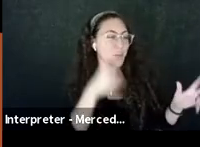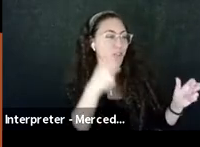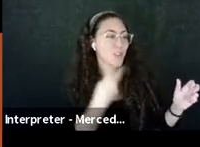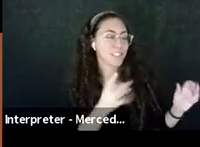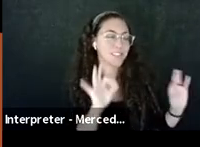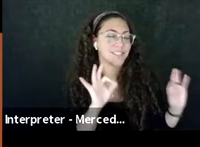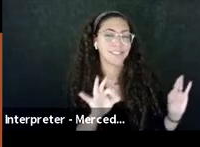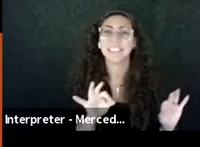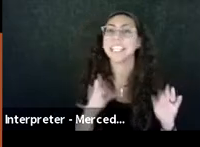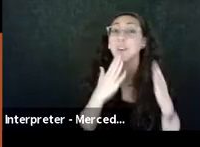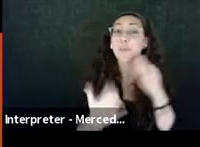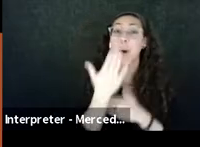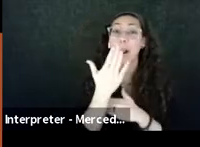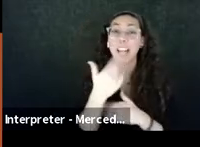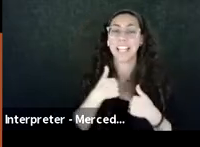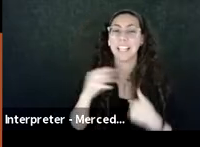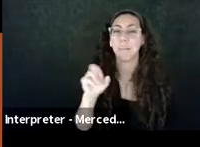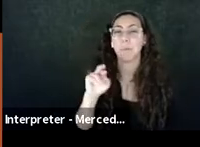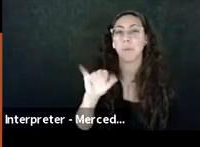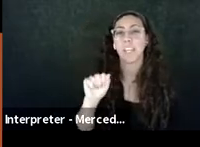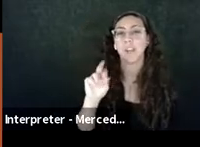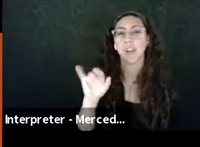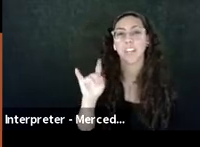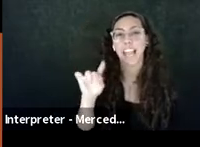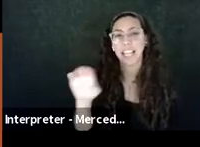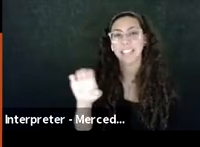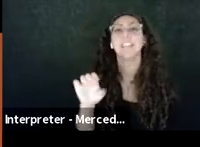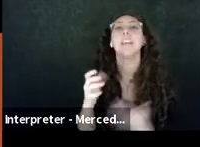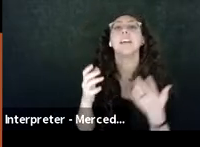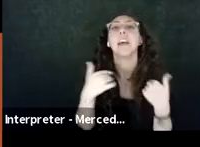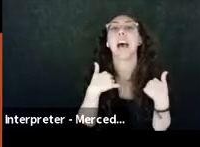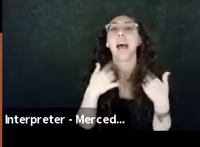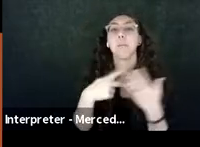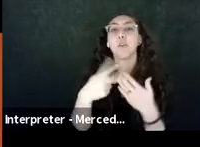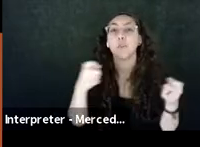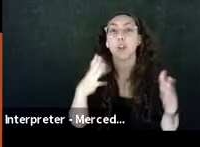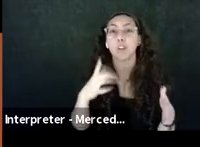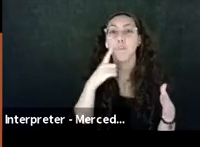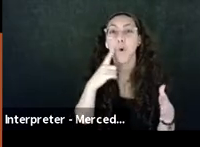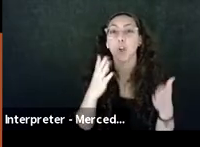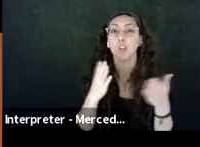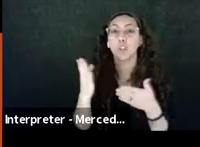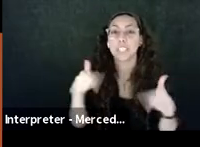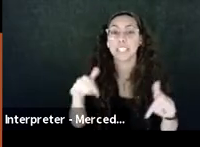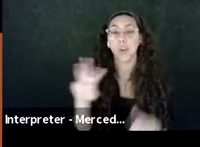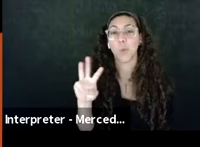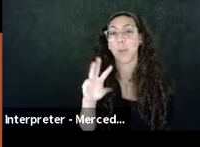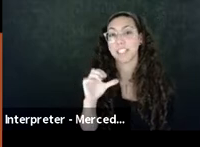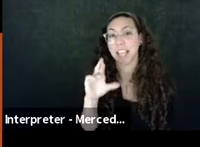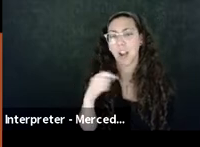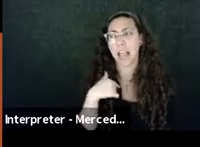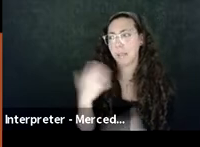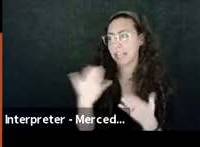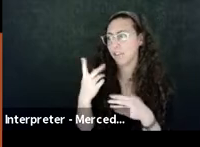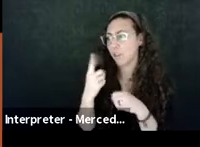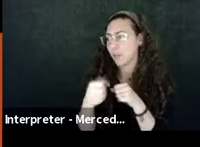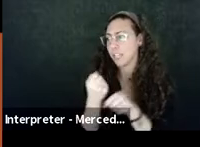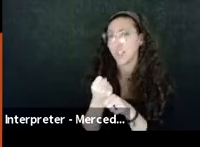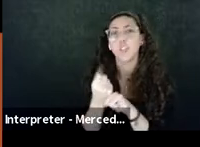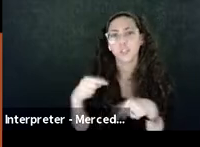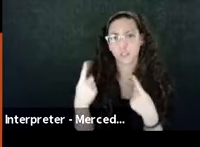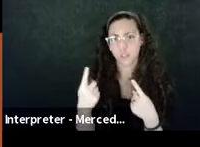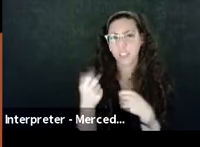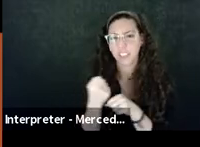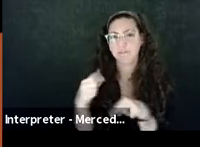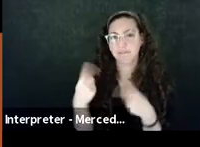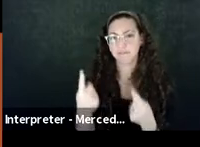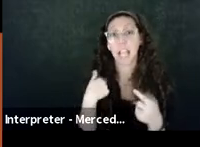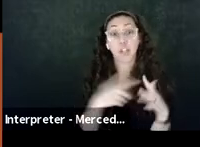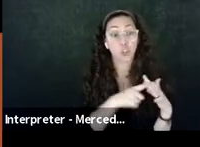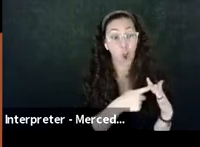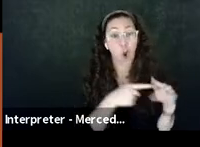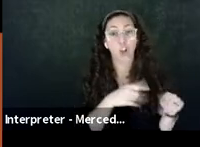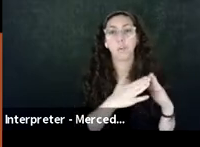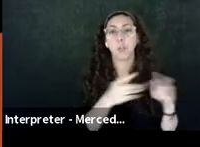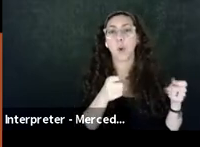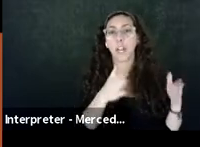maria.rodriguez: So good morning. My name is Maria have a dream. Yes, I am the Program Director for housing services HERE AT WEST CARE. I've been with West Coast for about three years or so I started off as a community Coordinator so I was actually